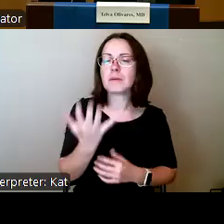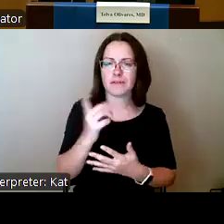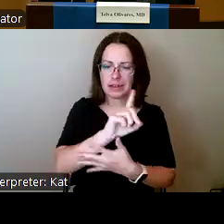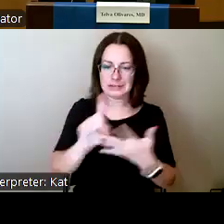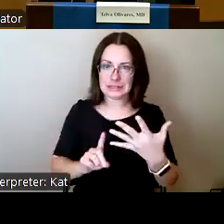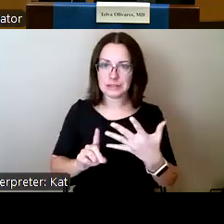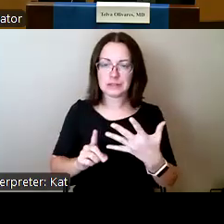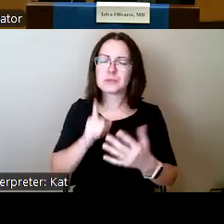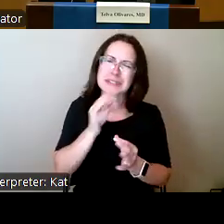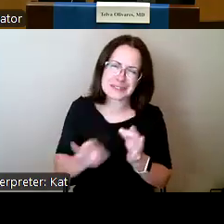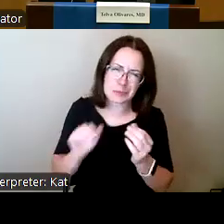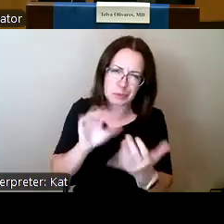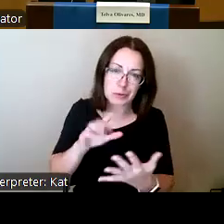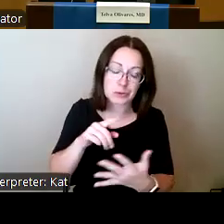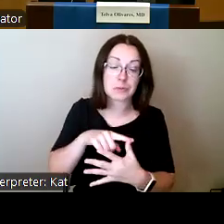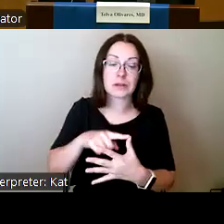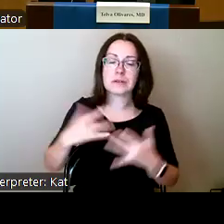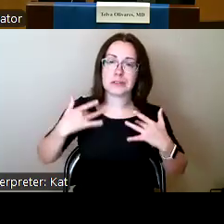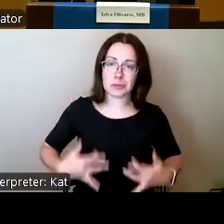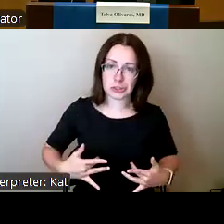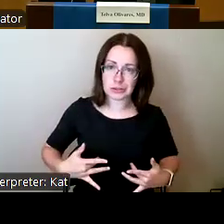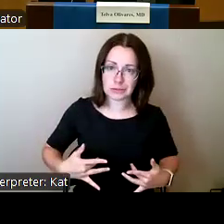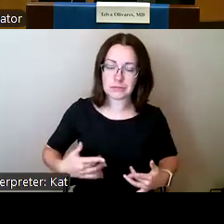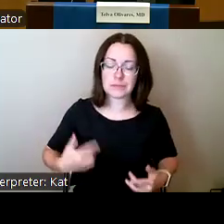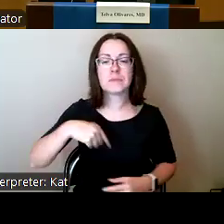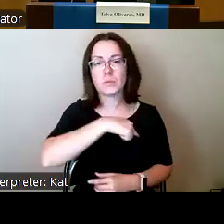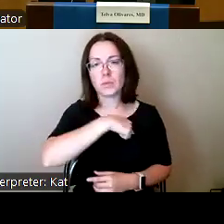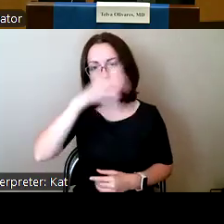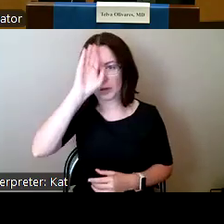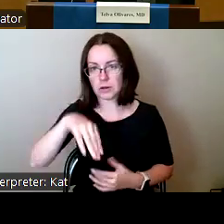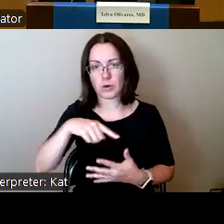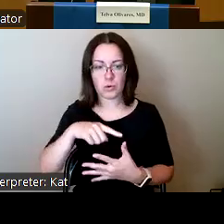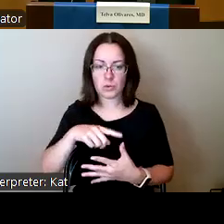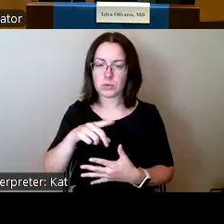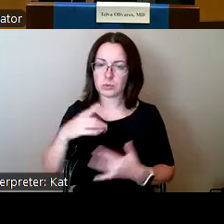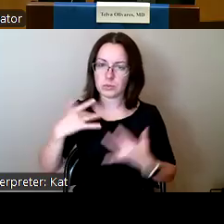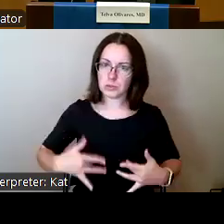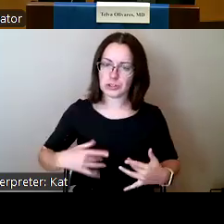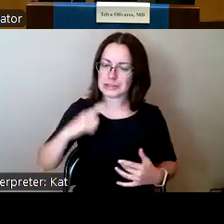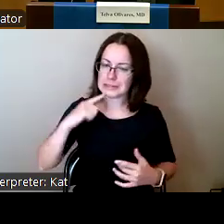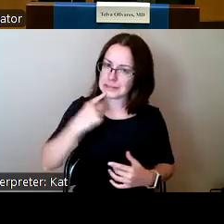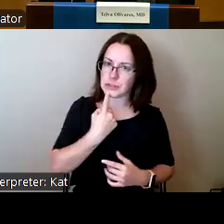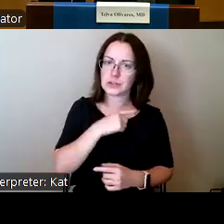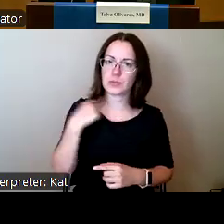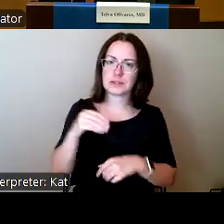first is uh depression uh which we know to be a serious risk factor for suicide whether it's